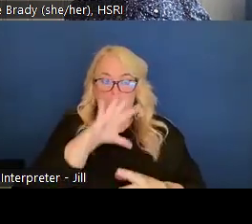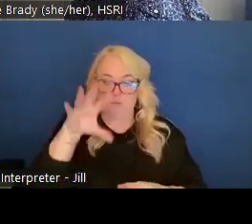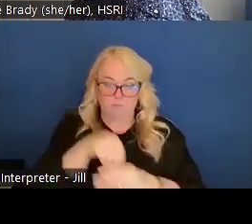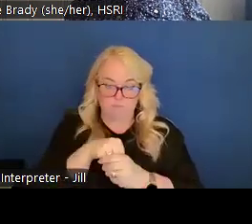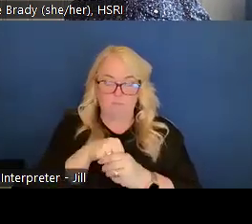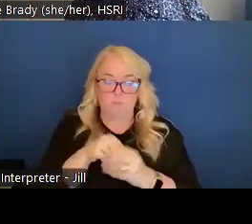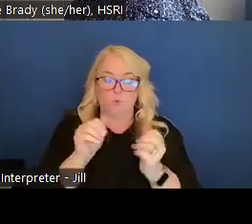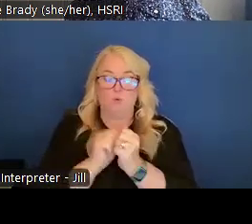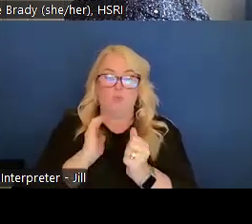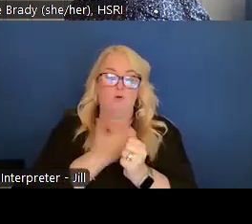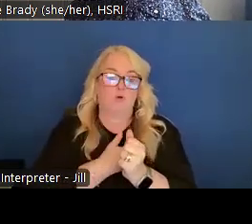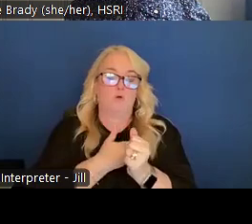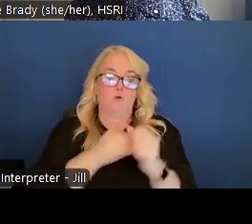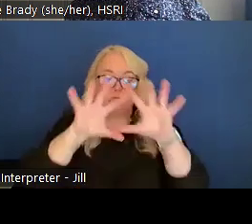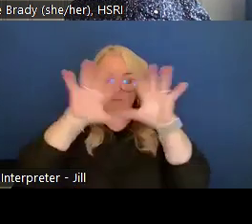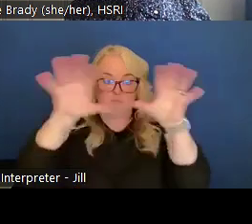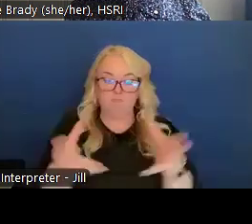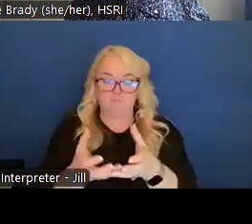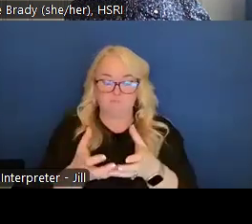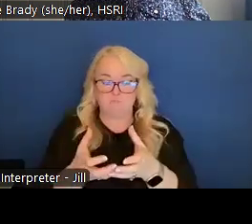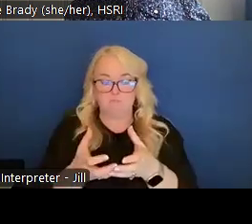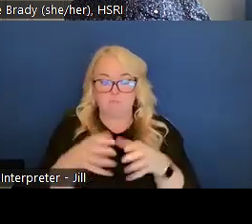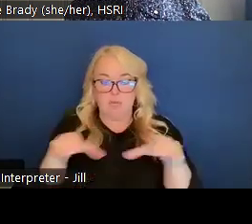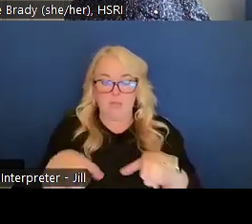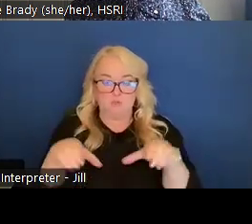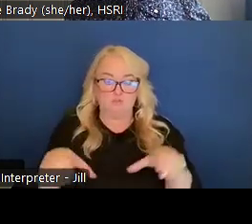our National Advocacy and Action Coalition (NAAC). We're